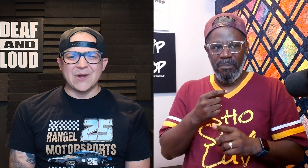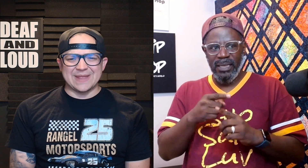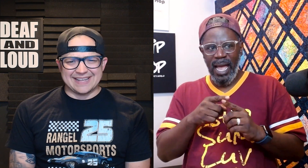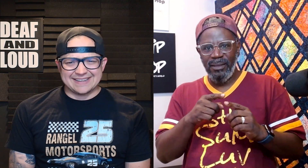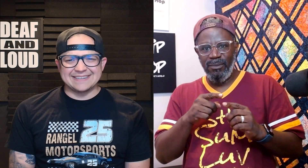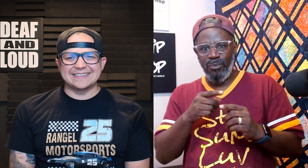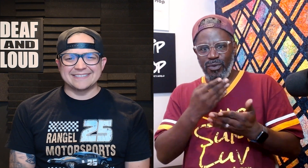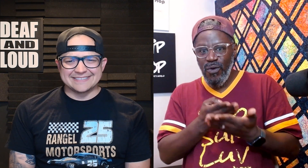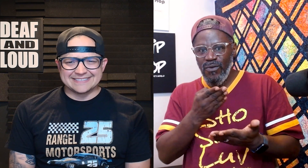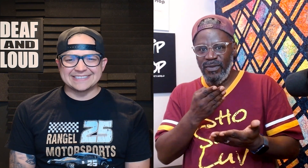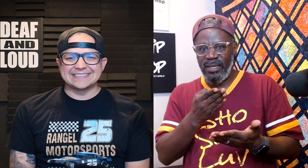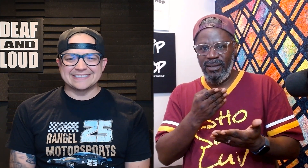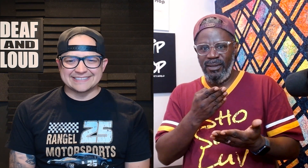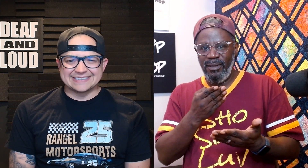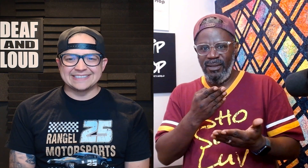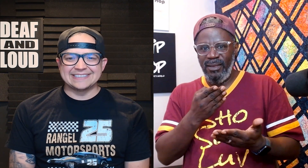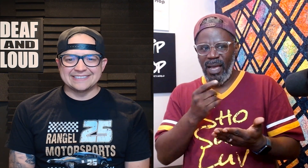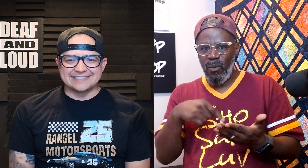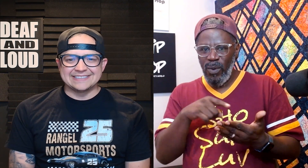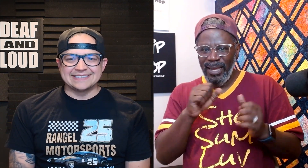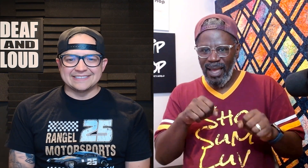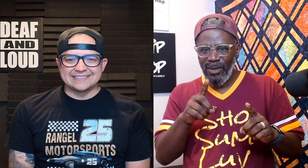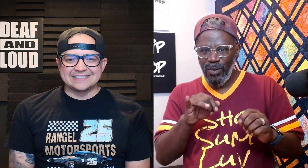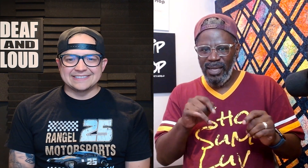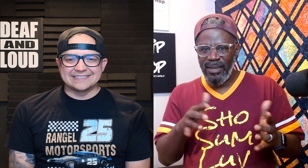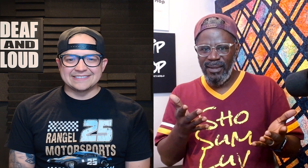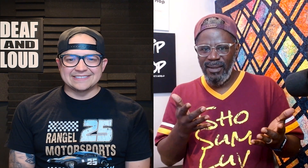But that proves that we can do this.